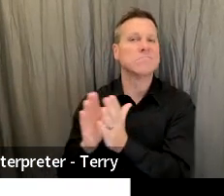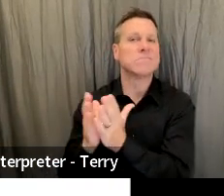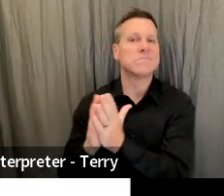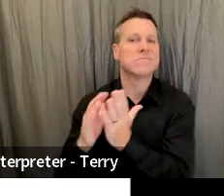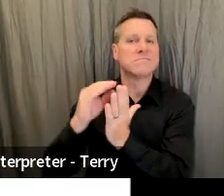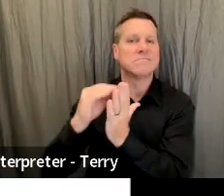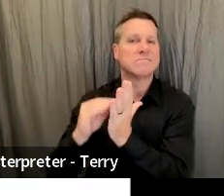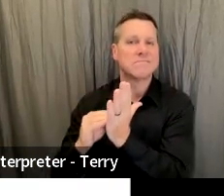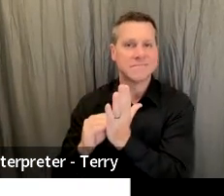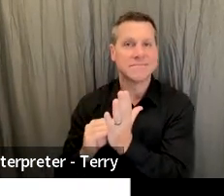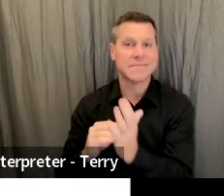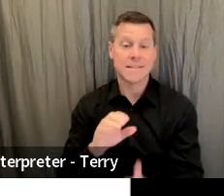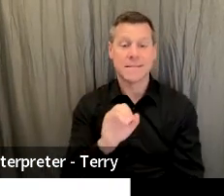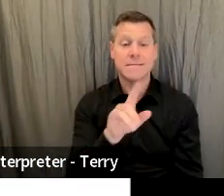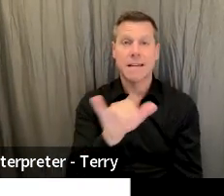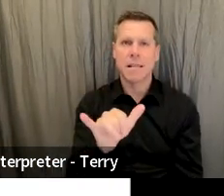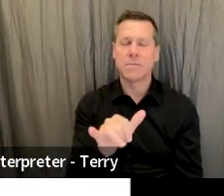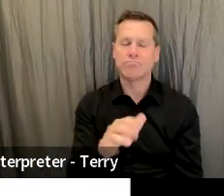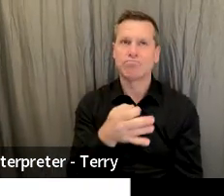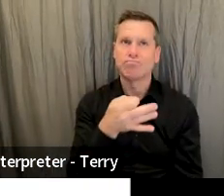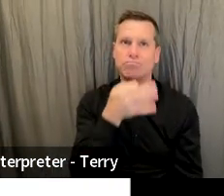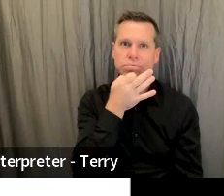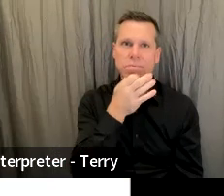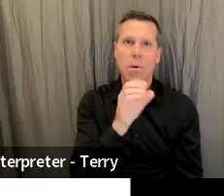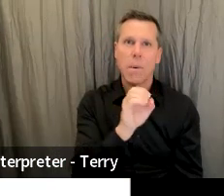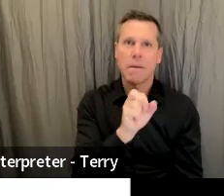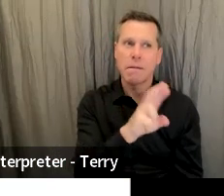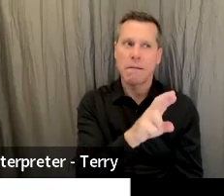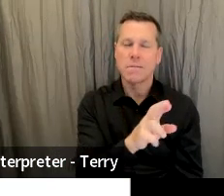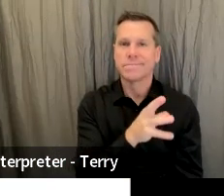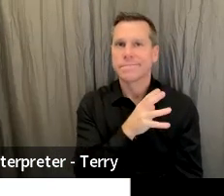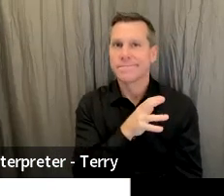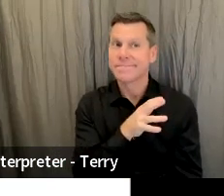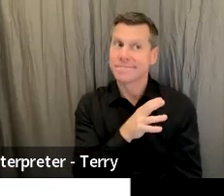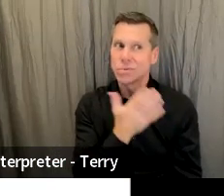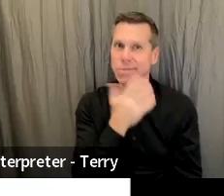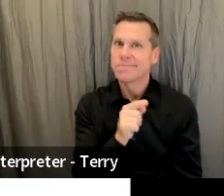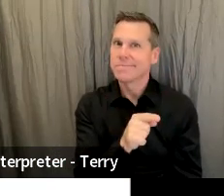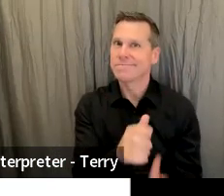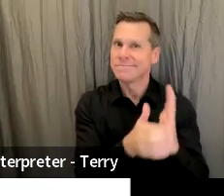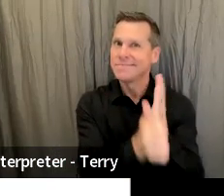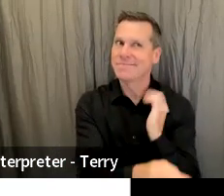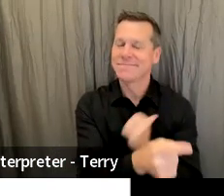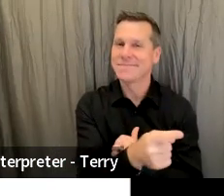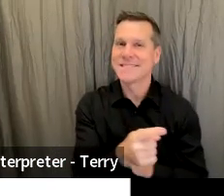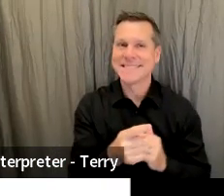and how to, how to use those resource tools but in thinking about so that's one of the very first things to consider